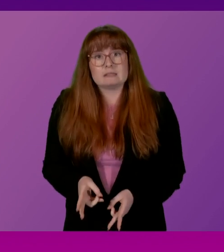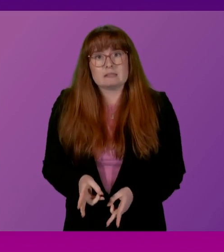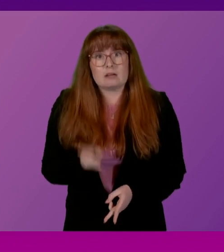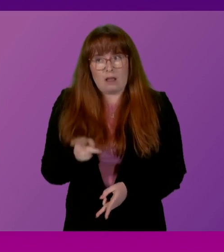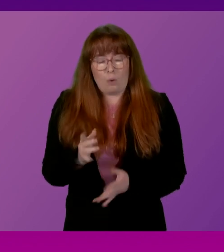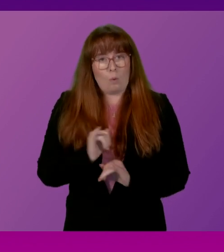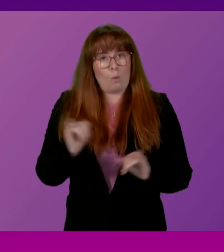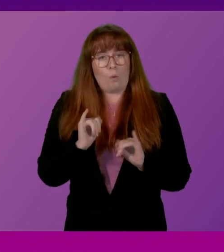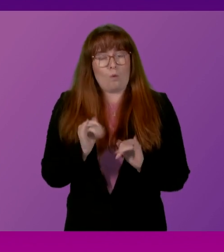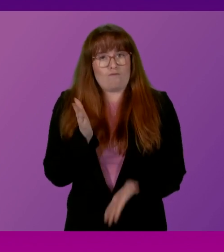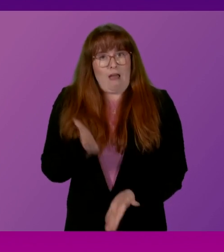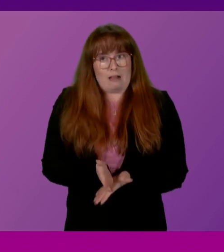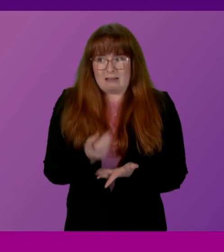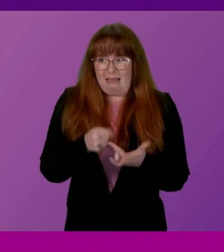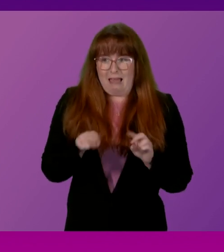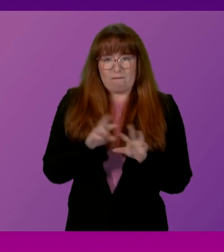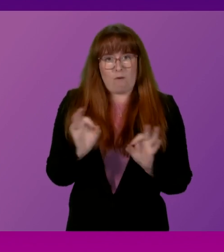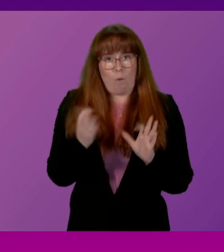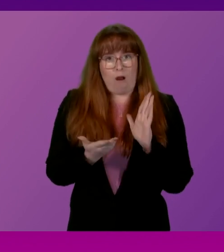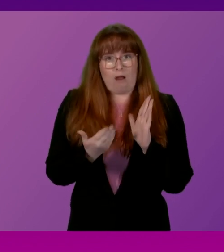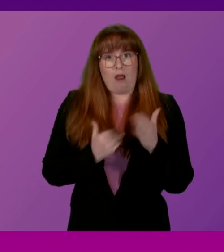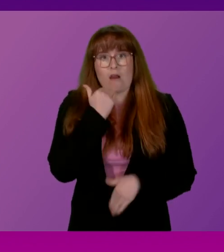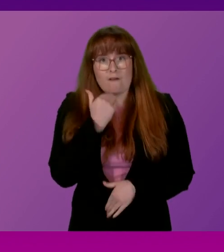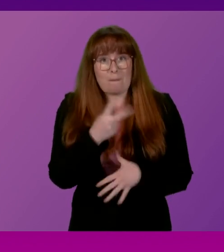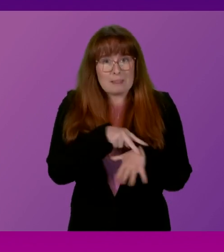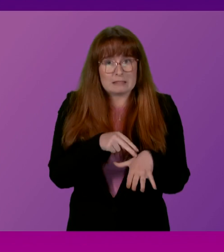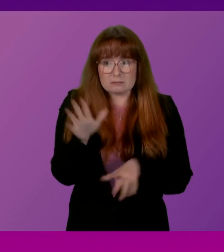reality if there are not enough police officers”.